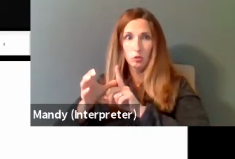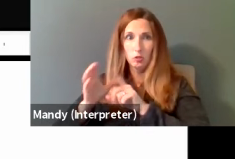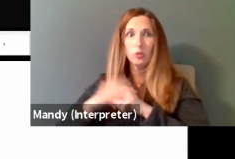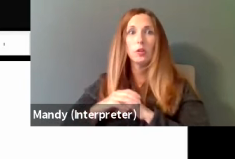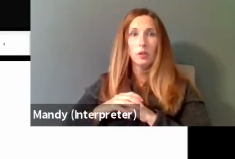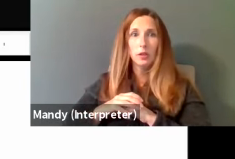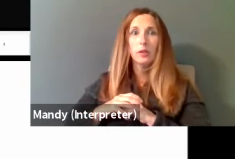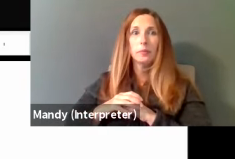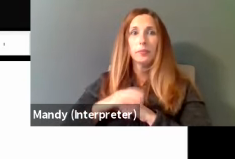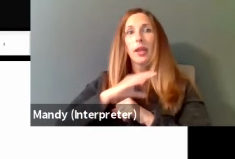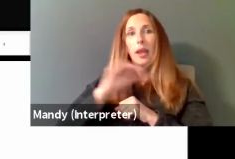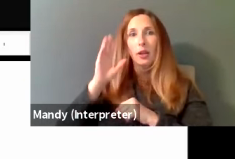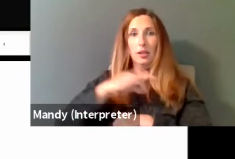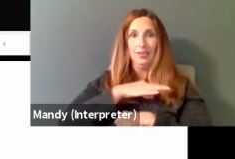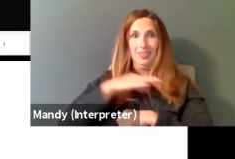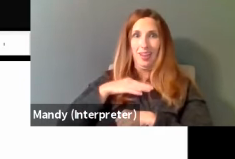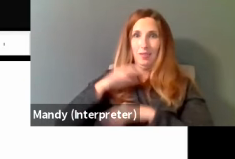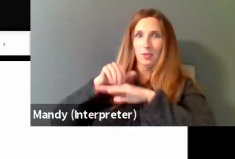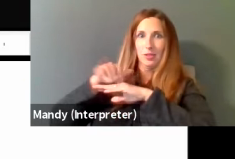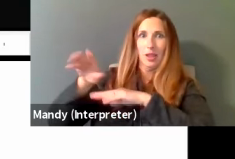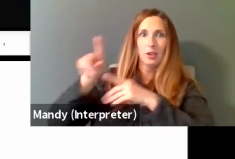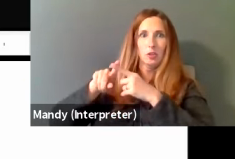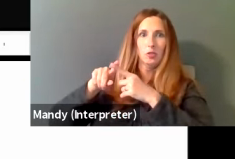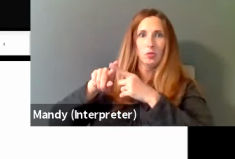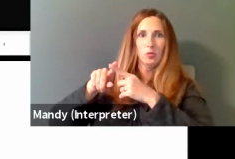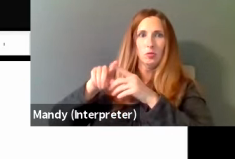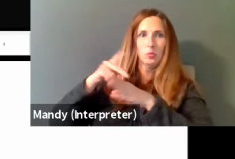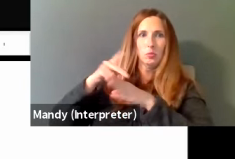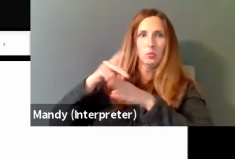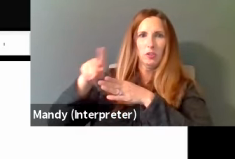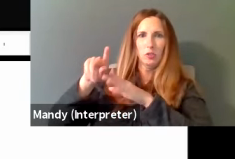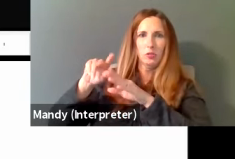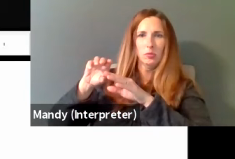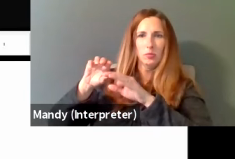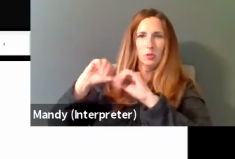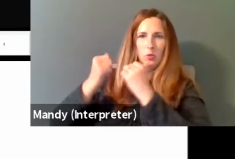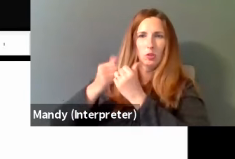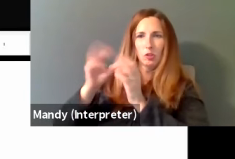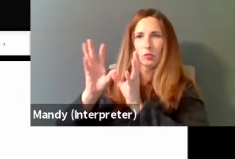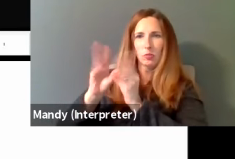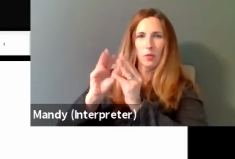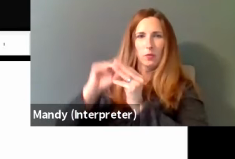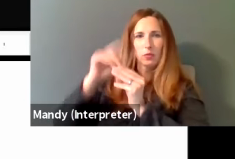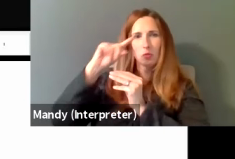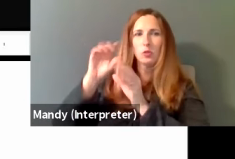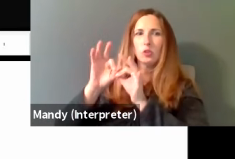out to attend a professional association meeting for interpreters. So, this is ways that they are building